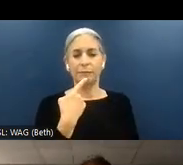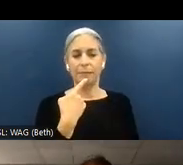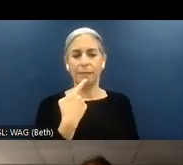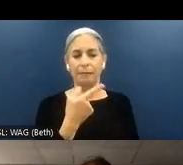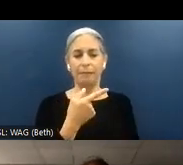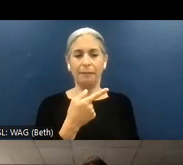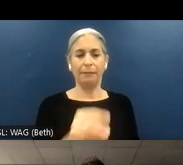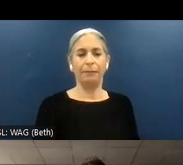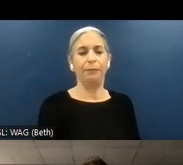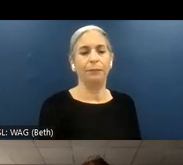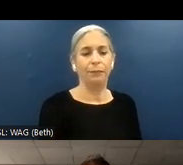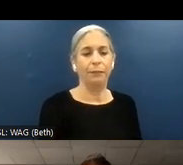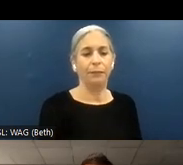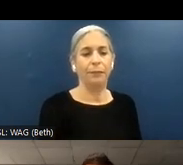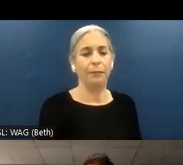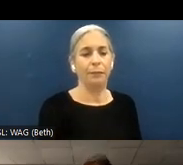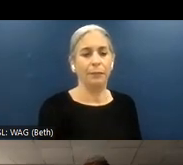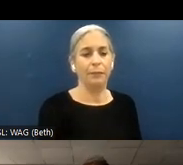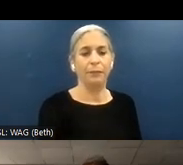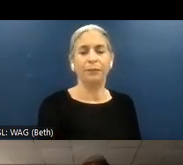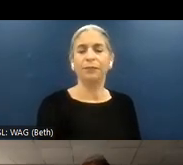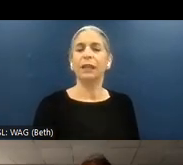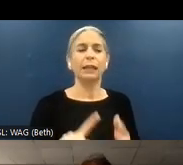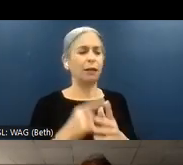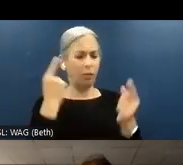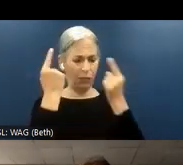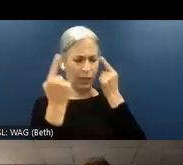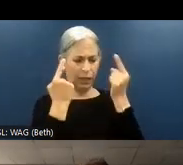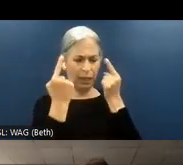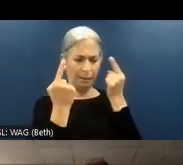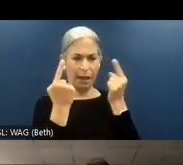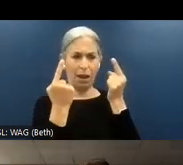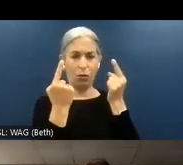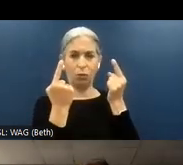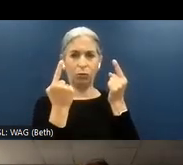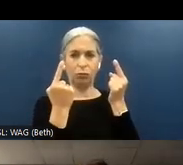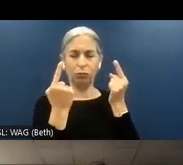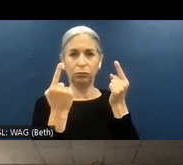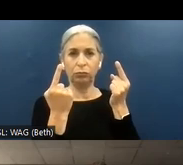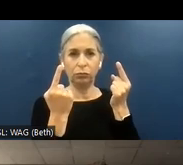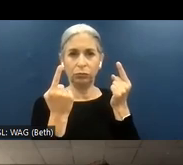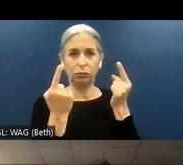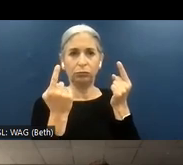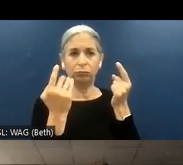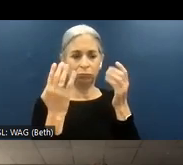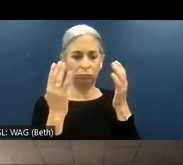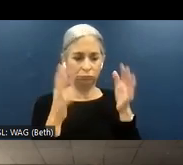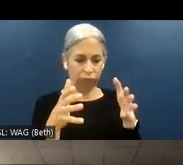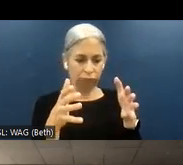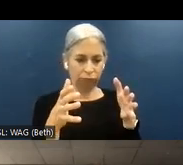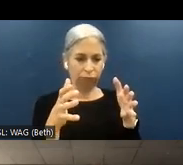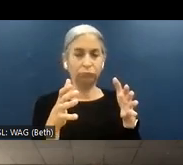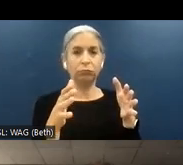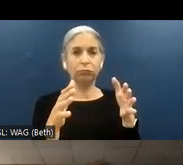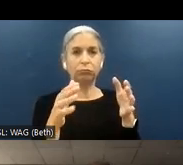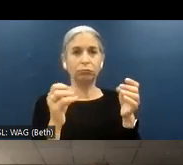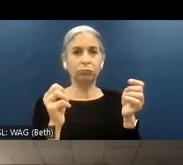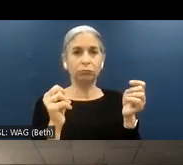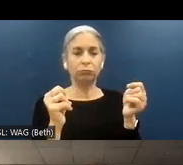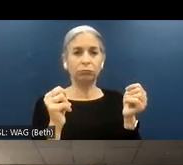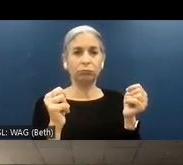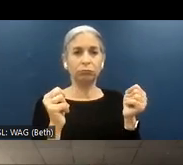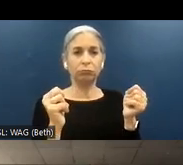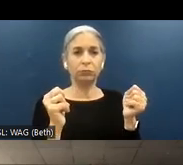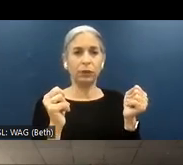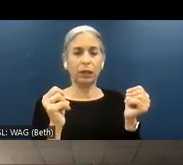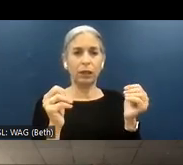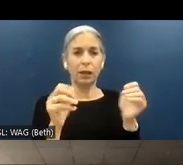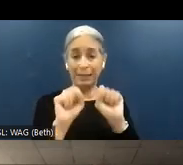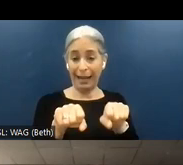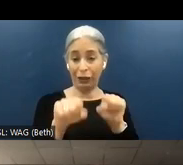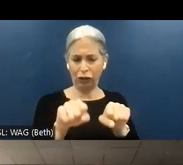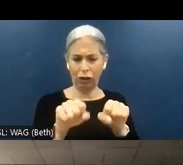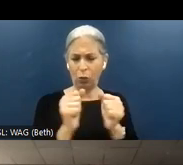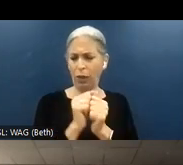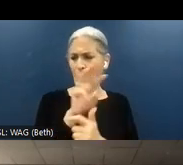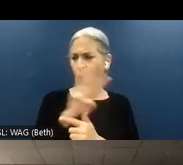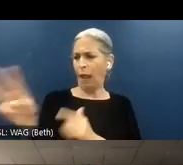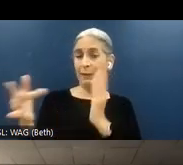if we just think about the potential that we have on the Web technologies, so the Web